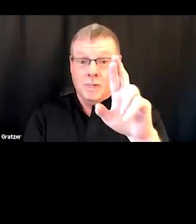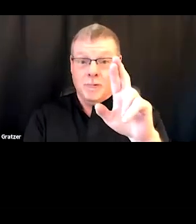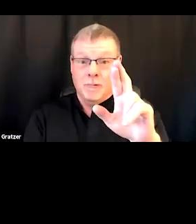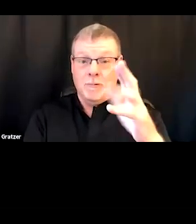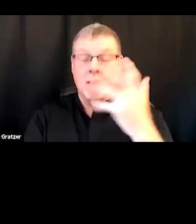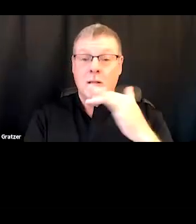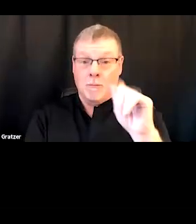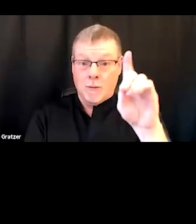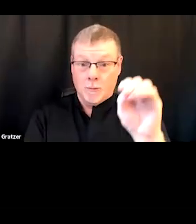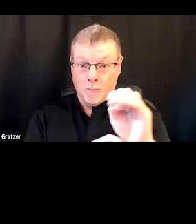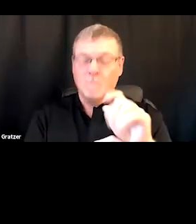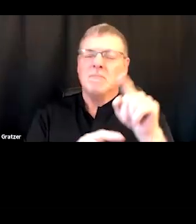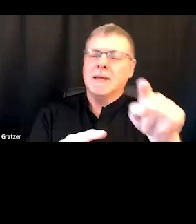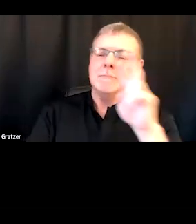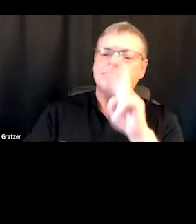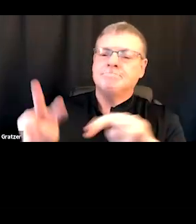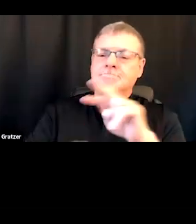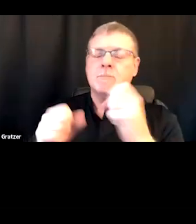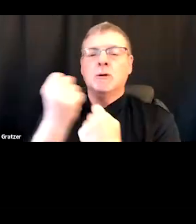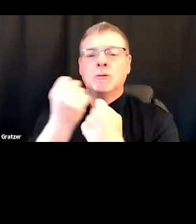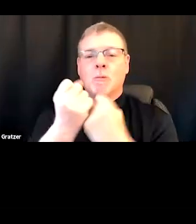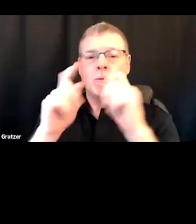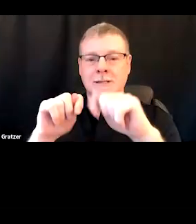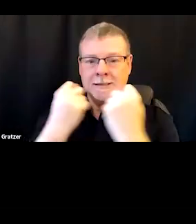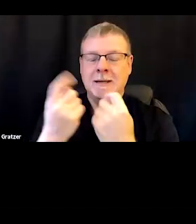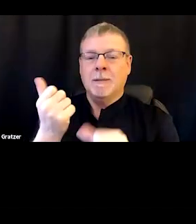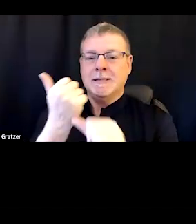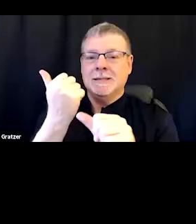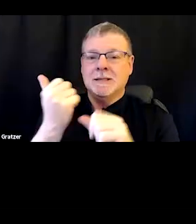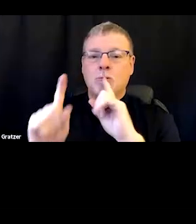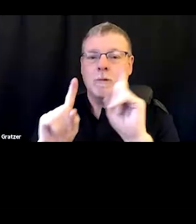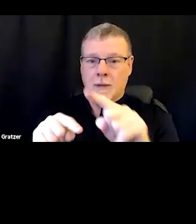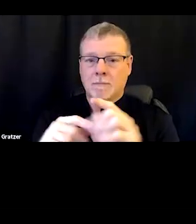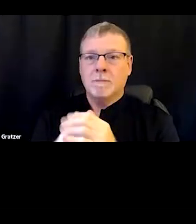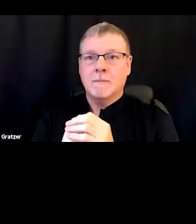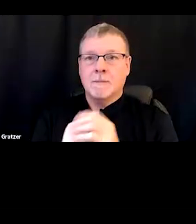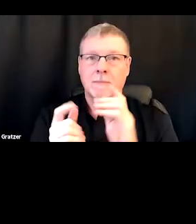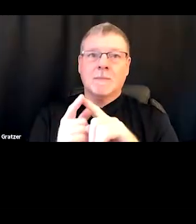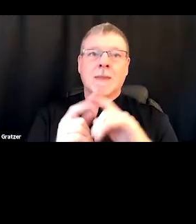where she oversees the Support Team Assisted Response program, also known as STAR.